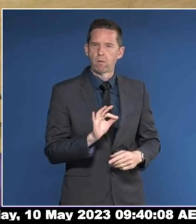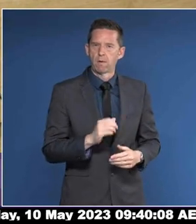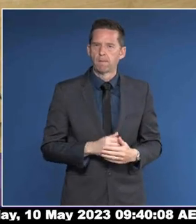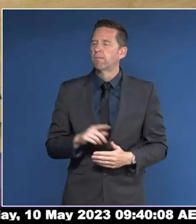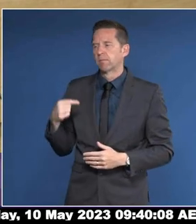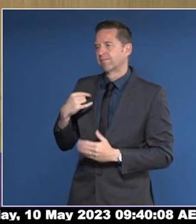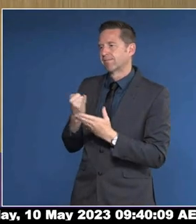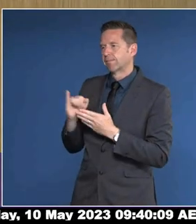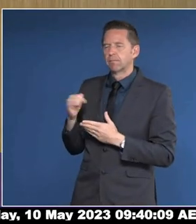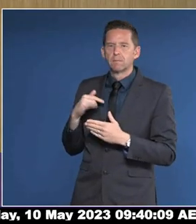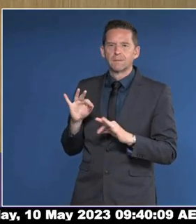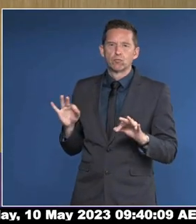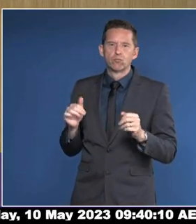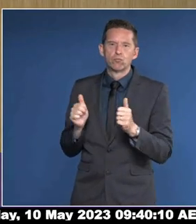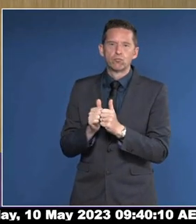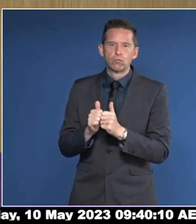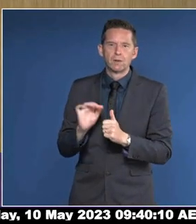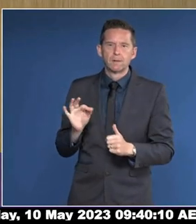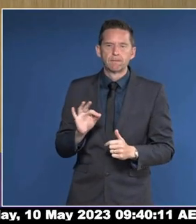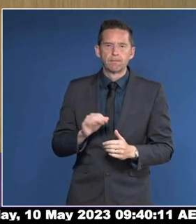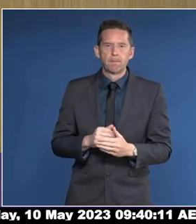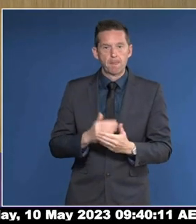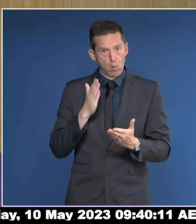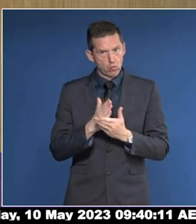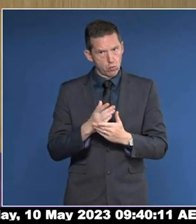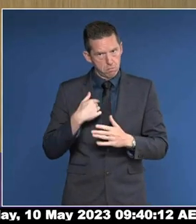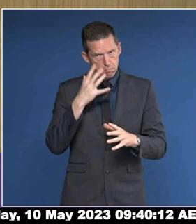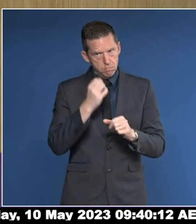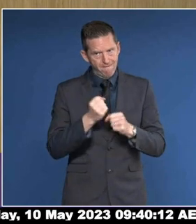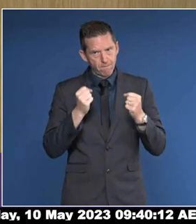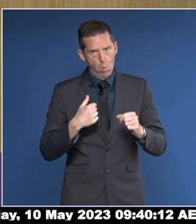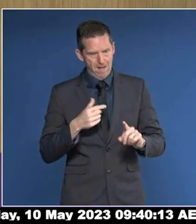I think that very much the interventions were focused on neglect, particularly the